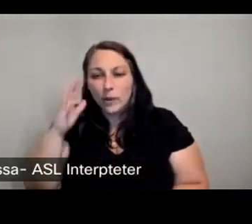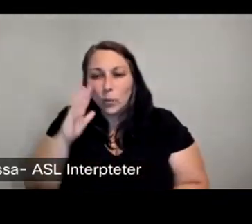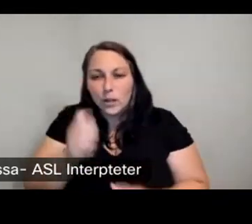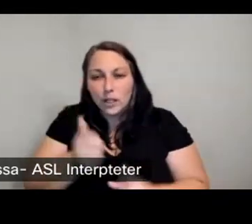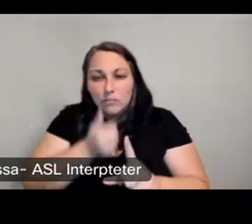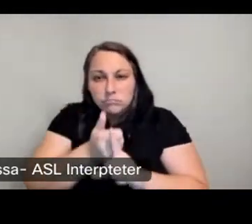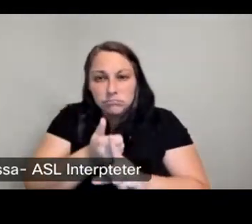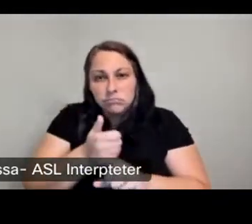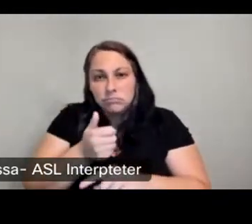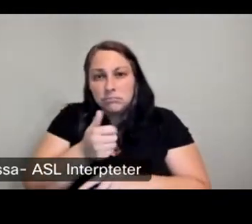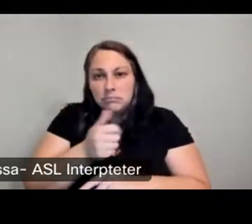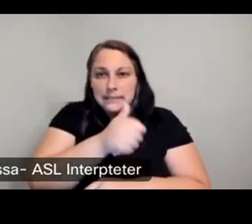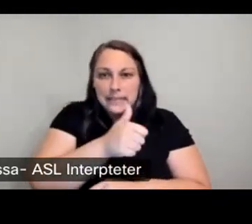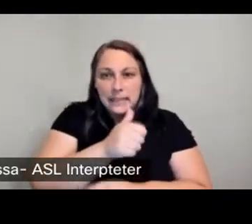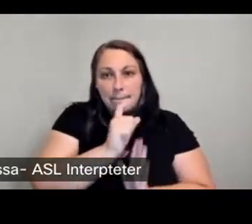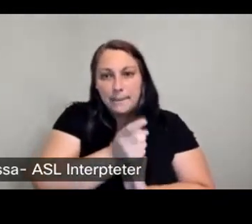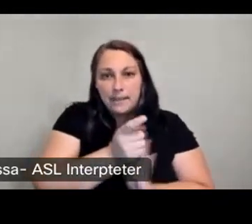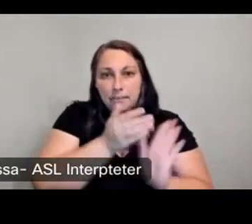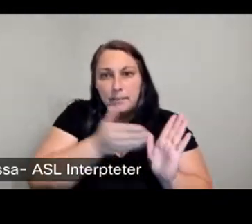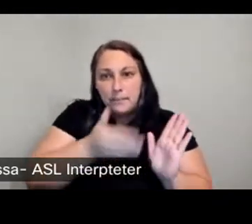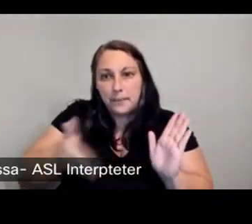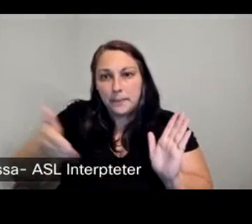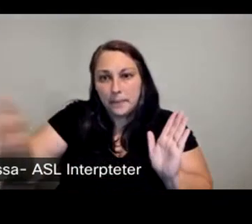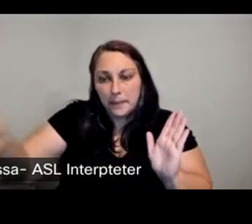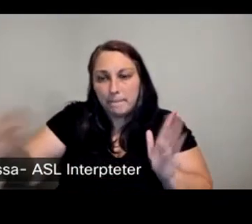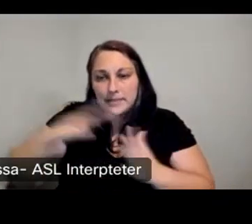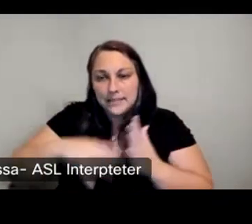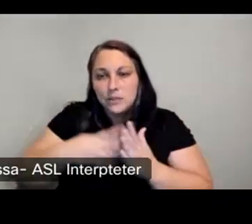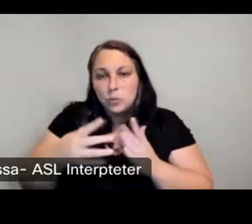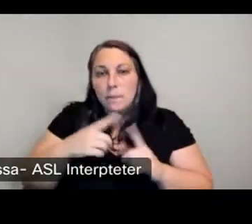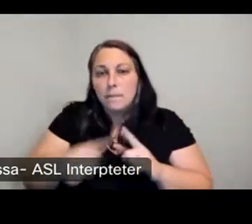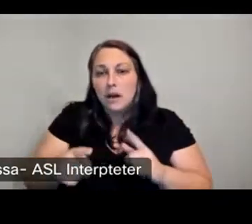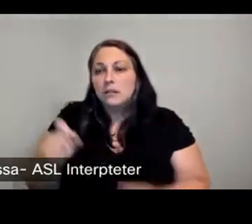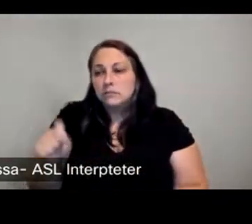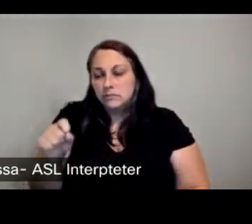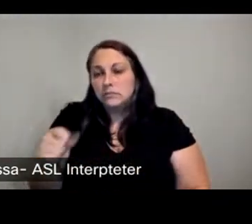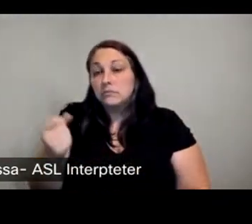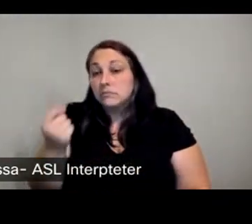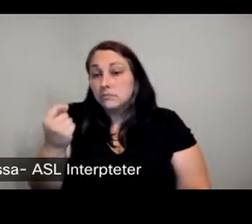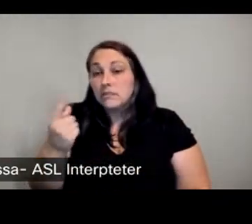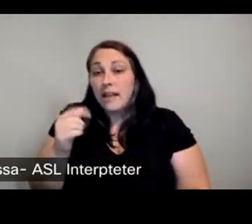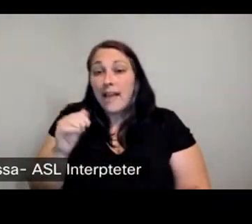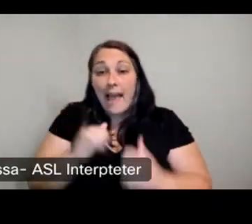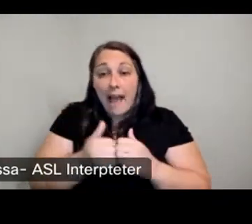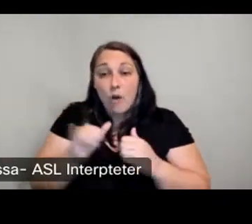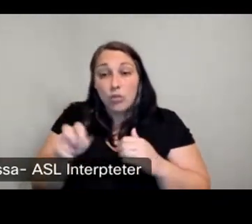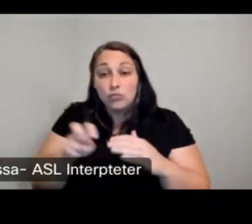10 minute public facing um schedule but definitely um how their runs are built for those days